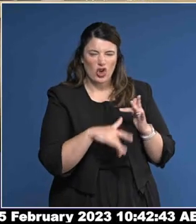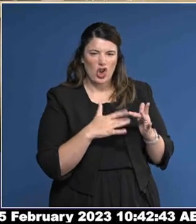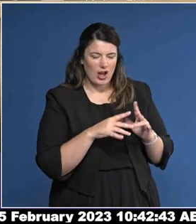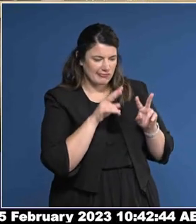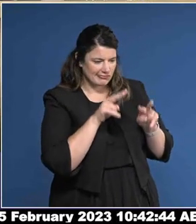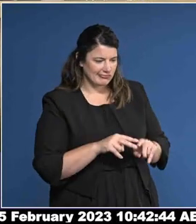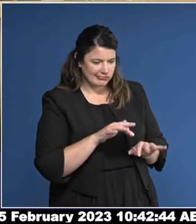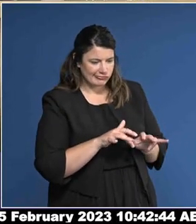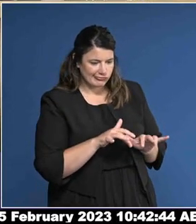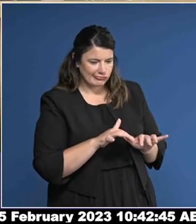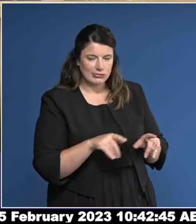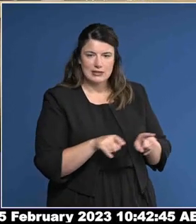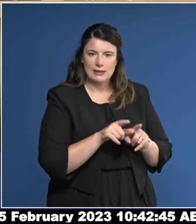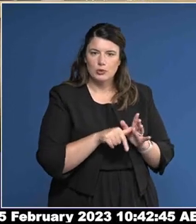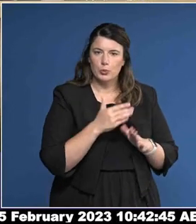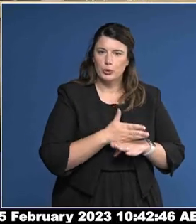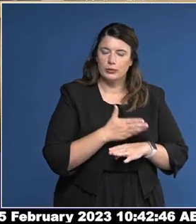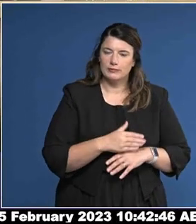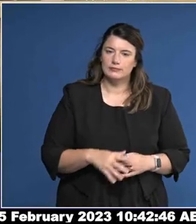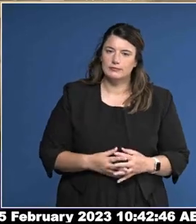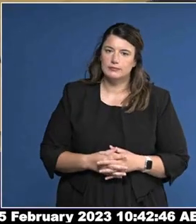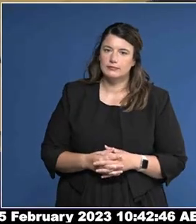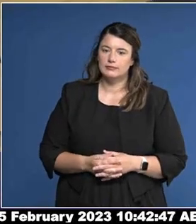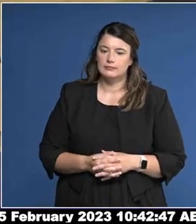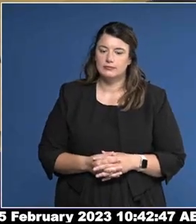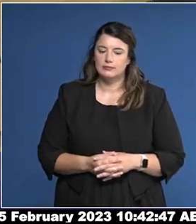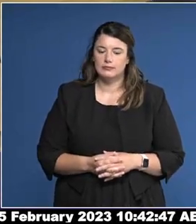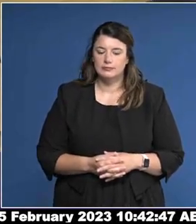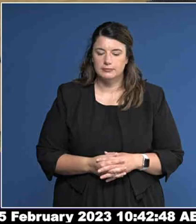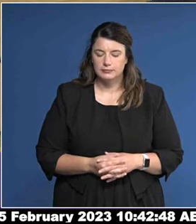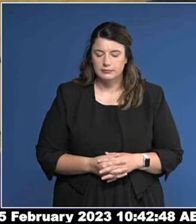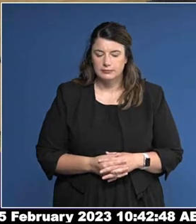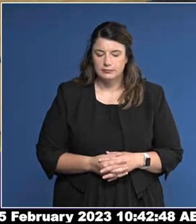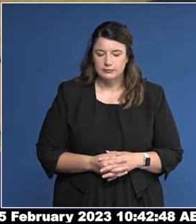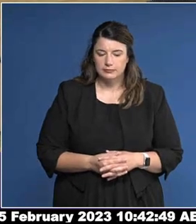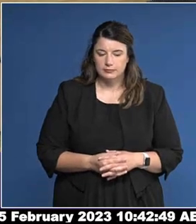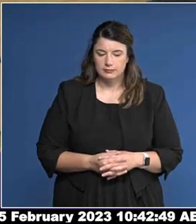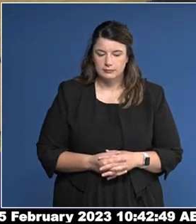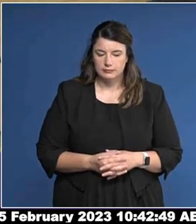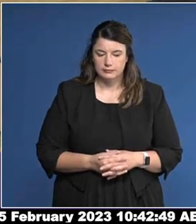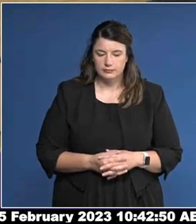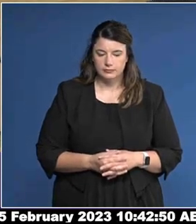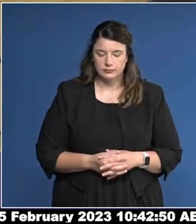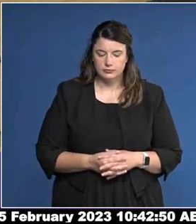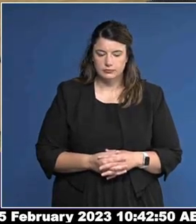on the job. MS EASTMAN: So has any of the content for any of the training that's